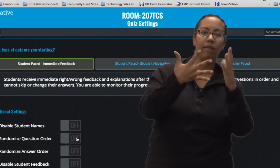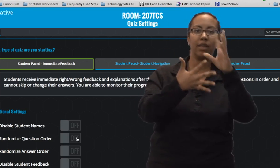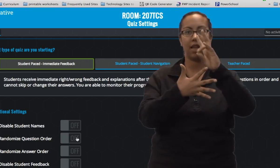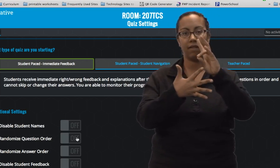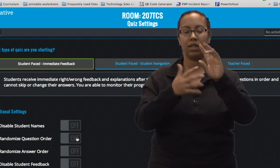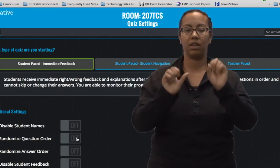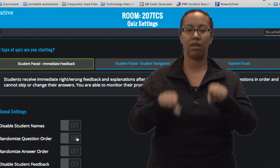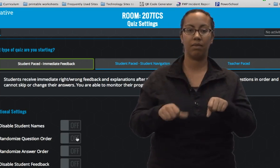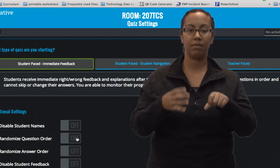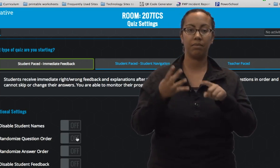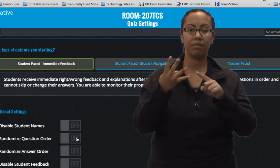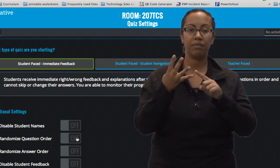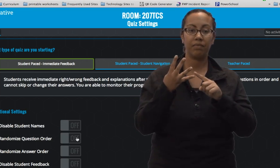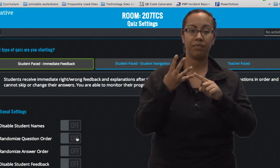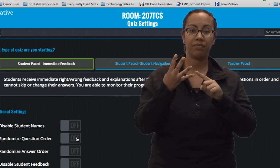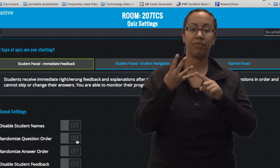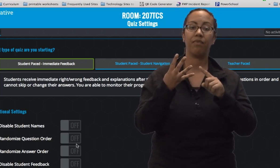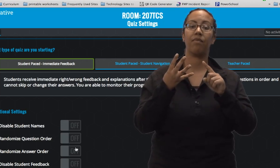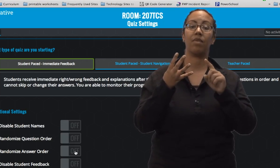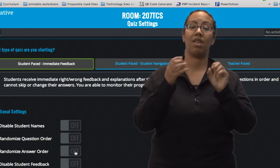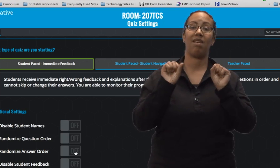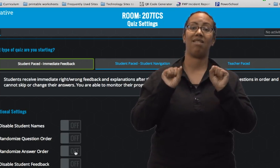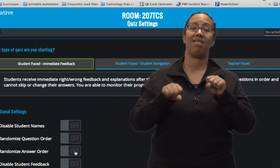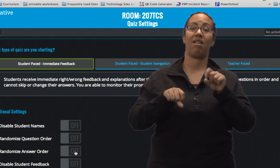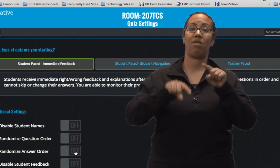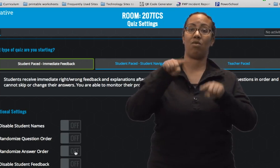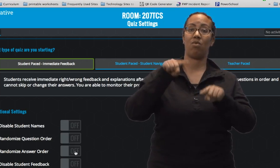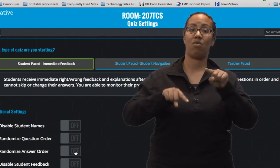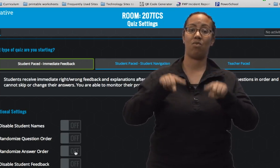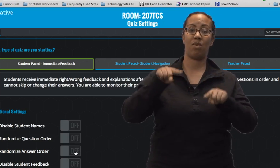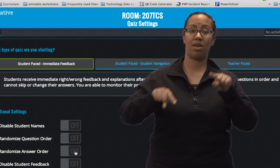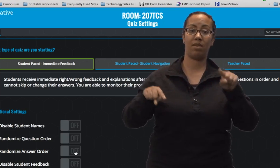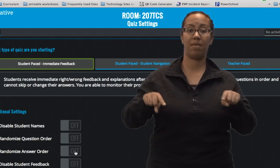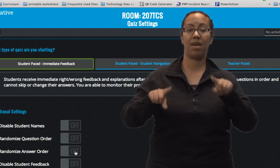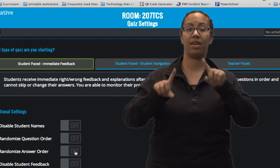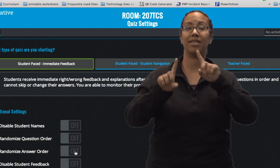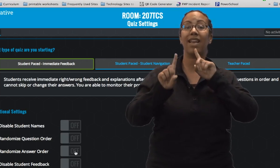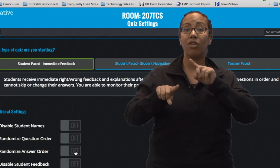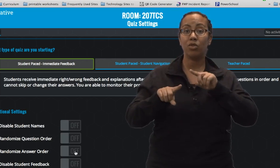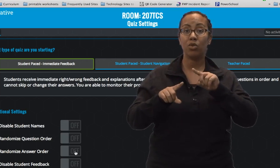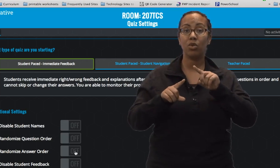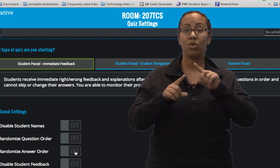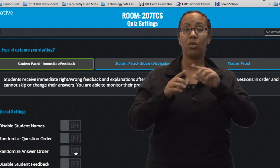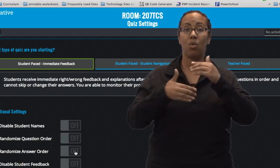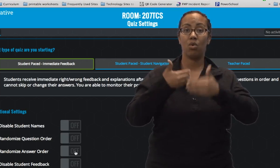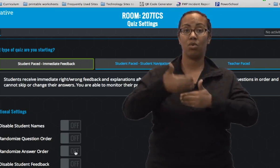to be different for each student, randomize answer order,